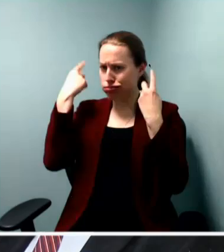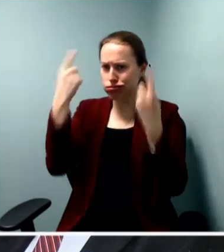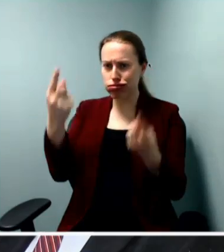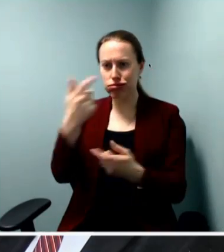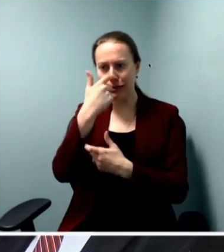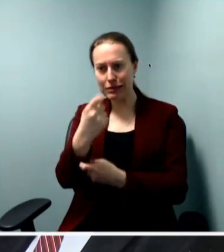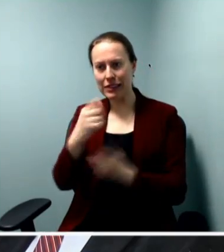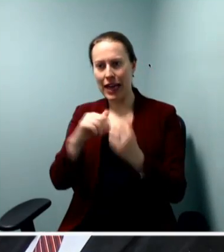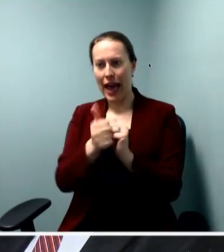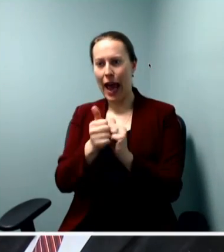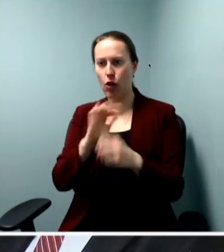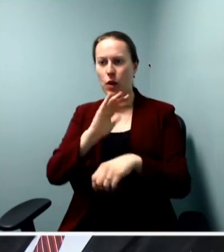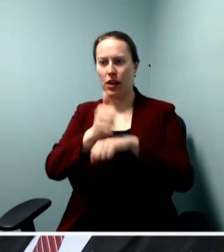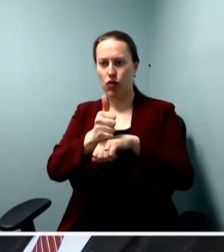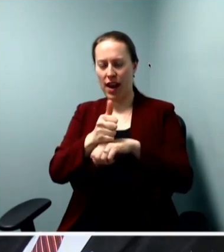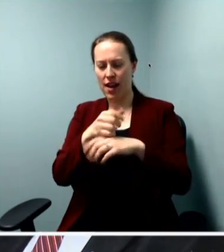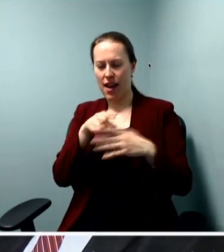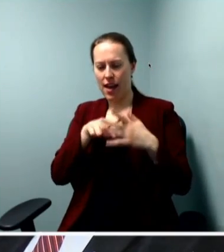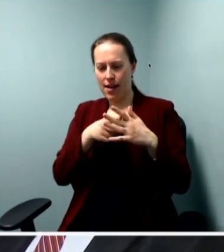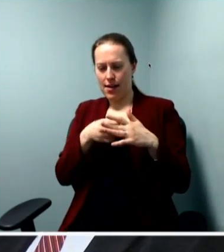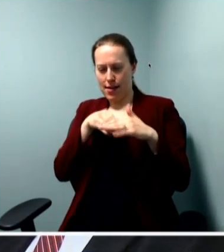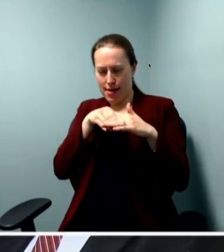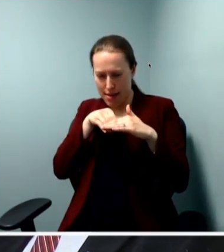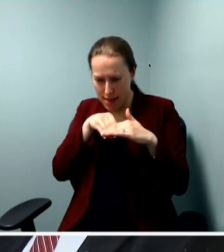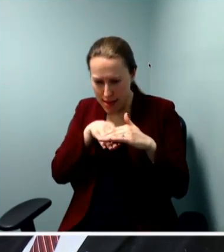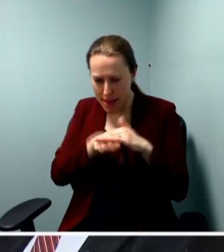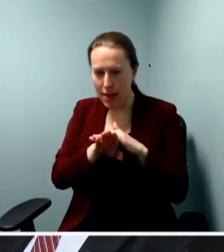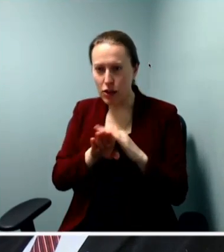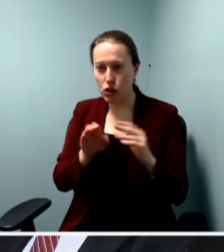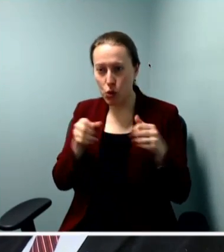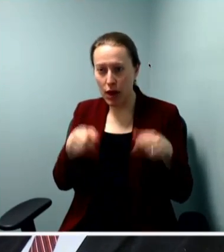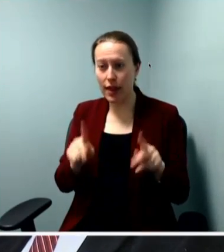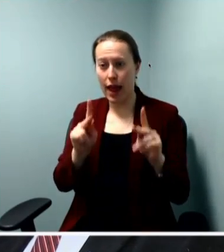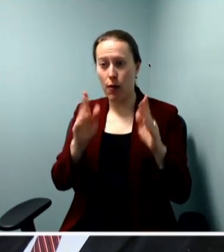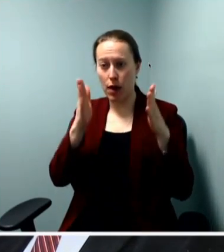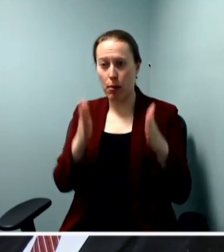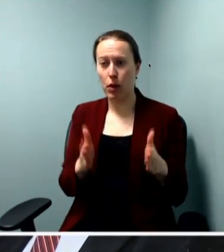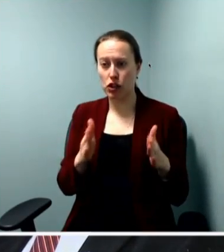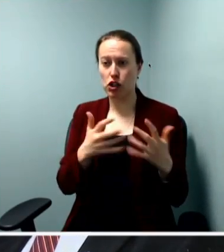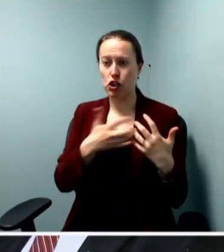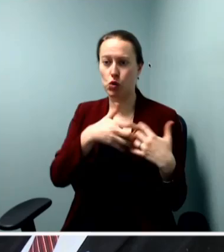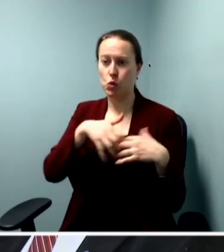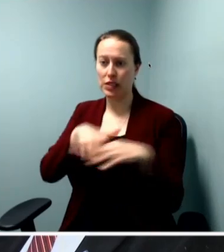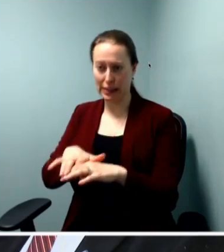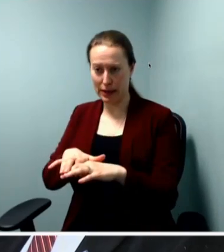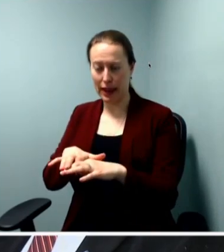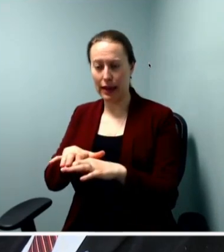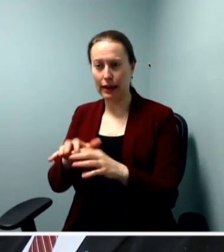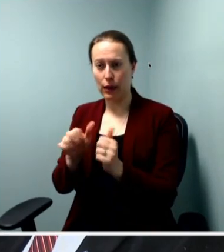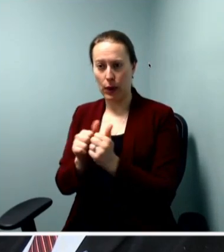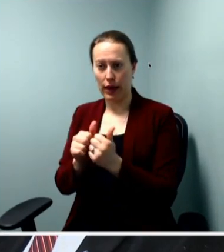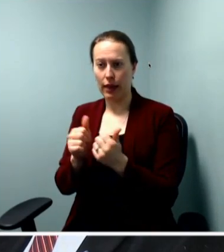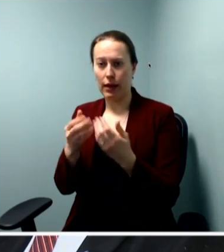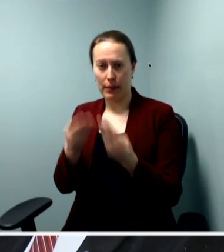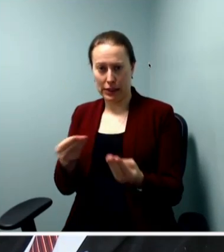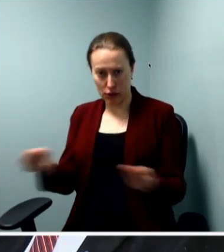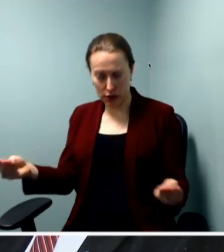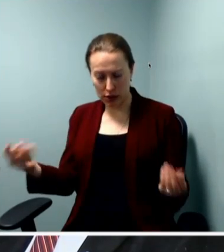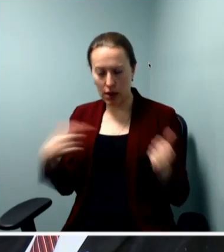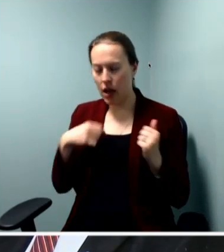into allowing one to assimilate the material. Not necessarily till they've learned it's about teaching steps,